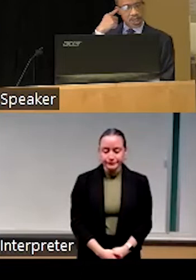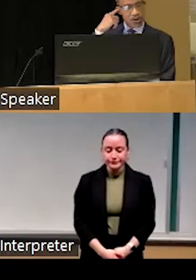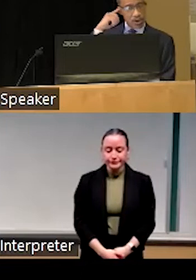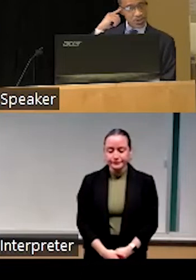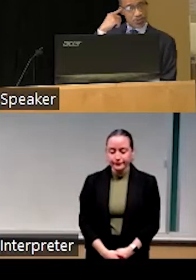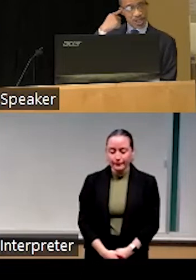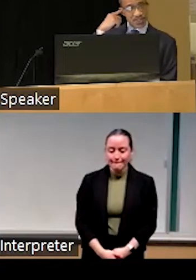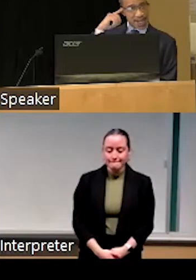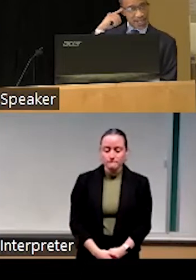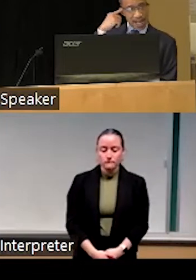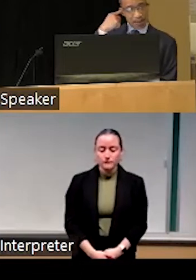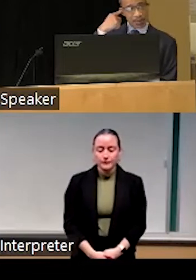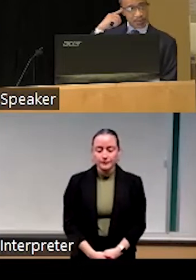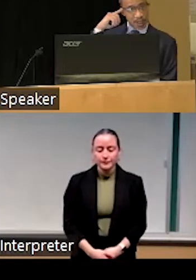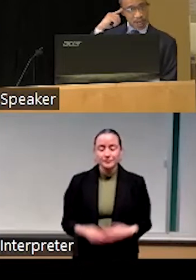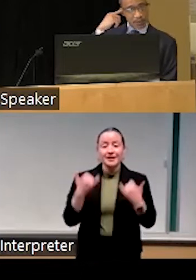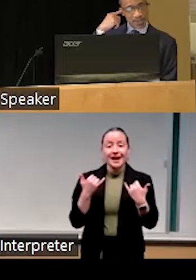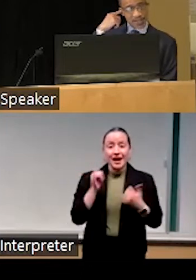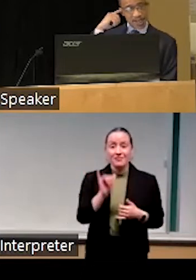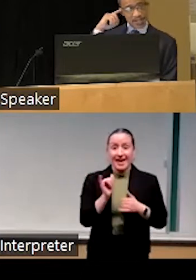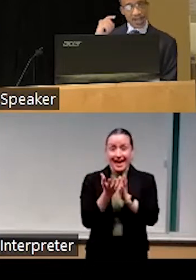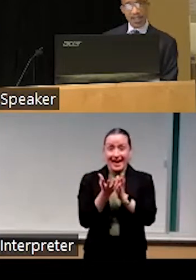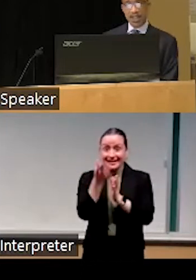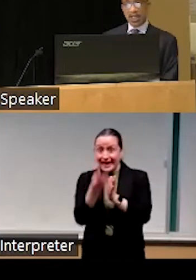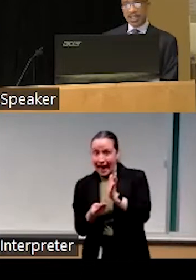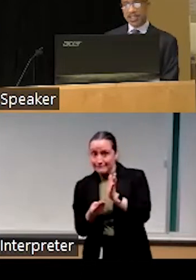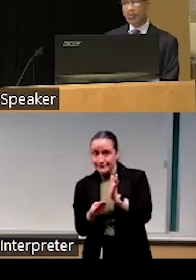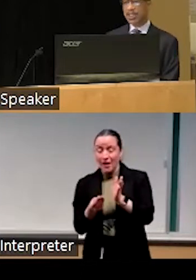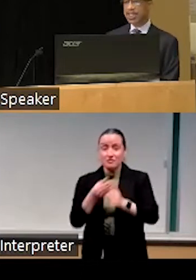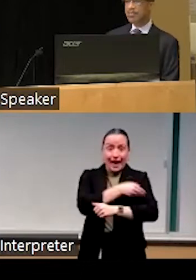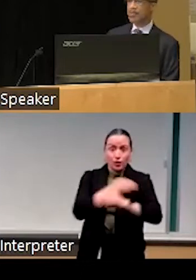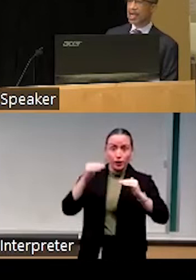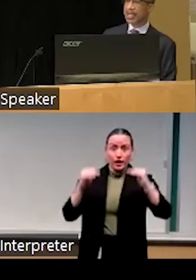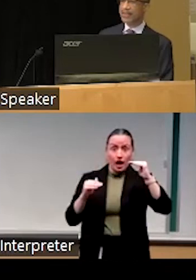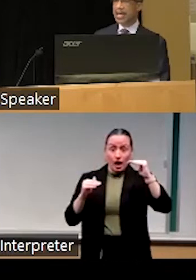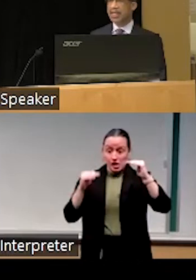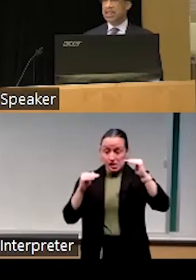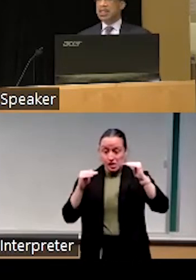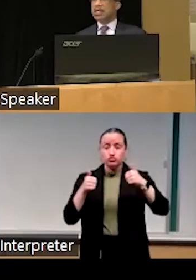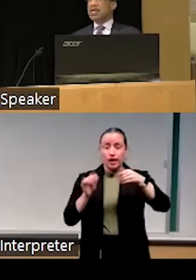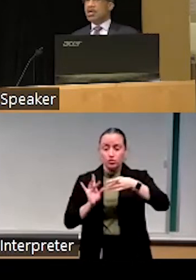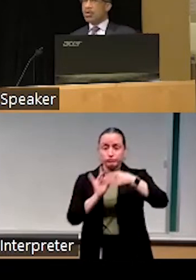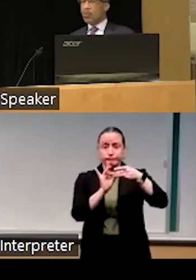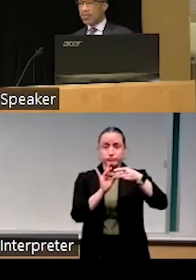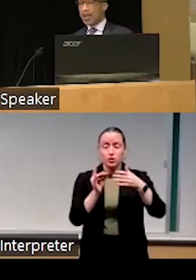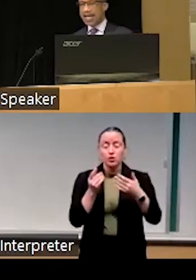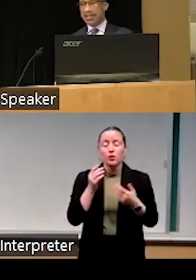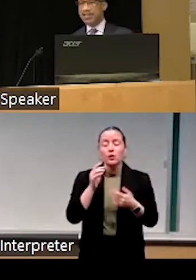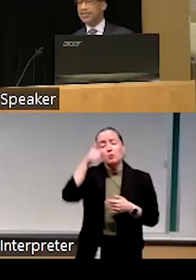in order to bridge that Gap I would suggest that it's important to keep in mind that what makes us